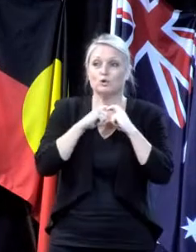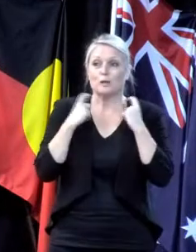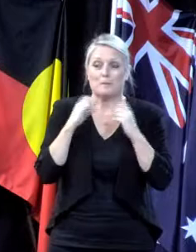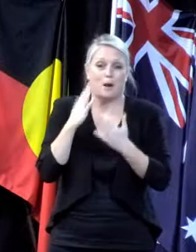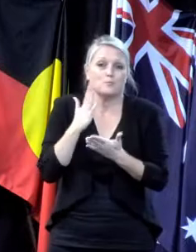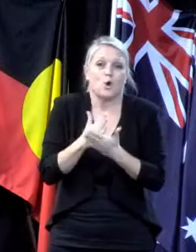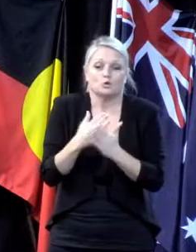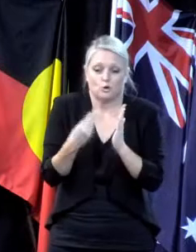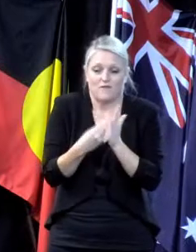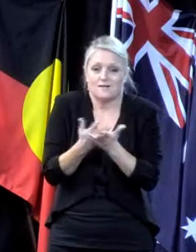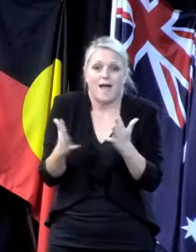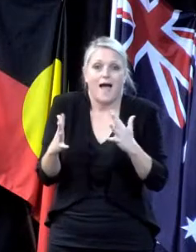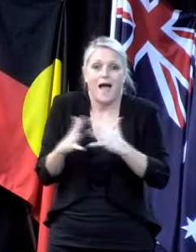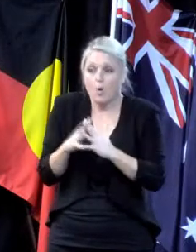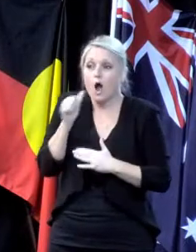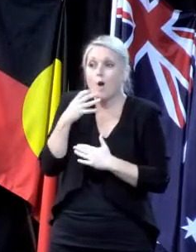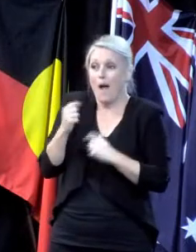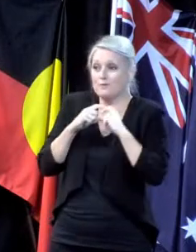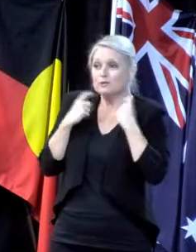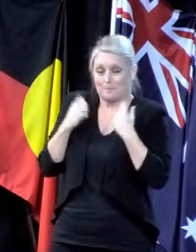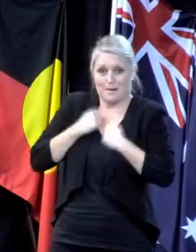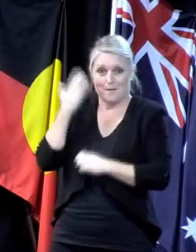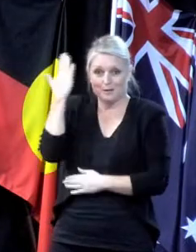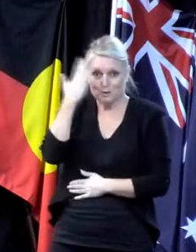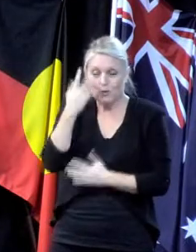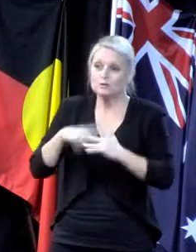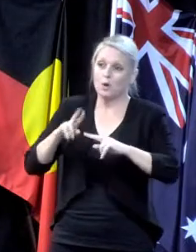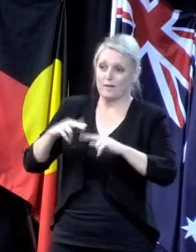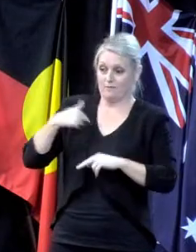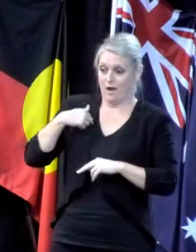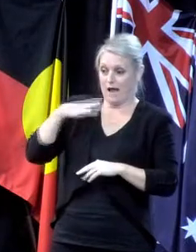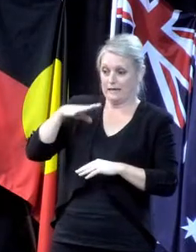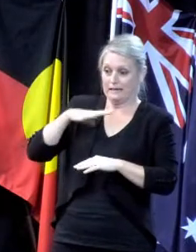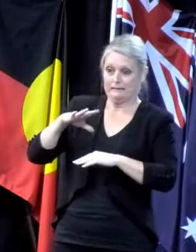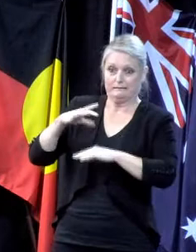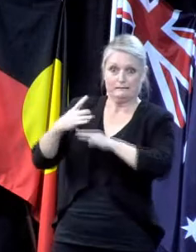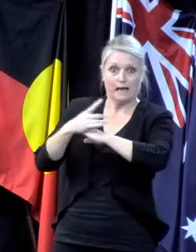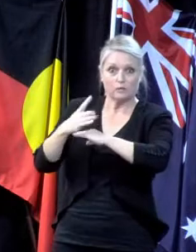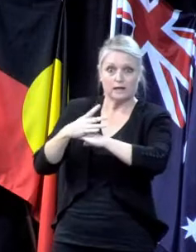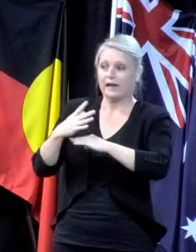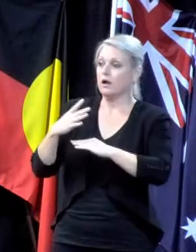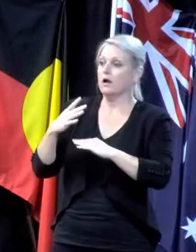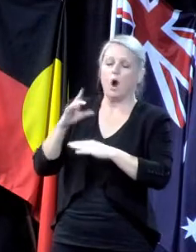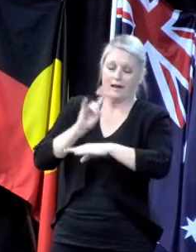So, I have a school chaplain at my school. And if I need counseling assistance, she will go into classes, and she will help.